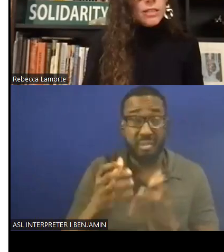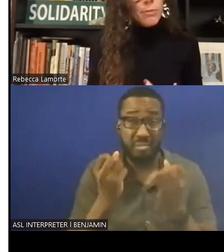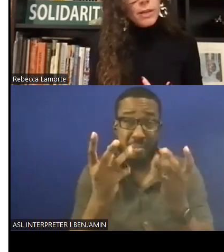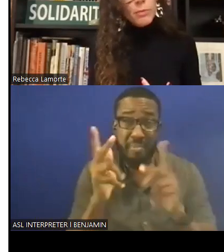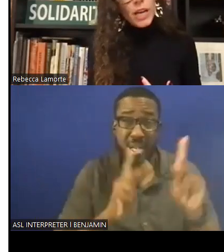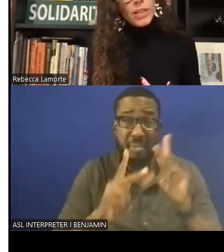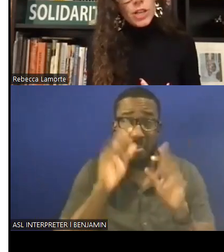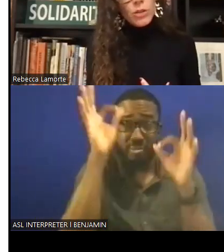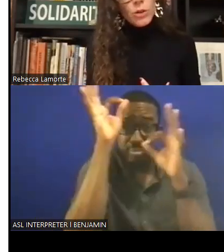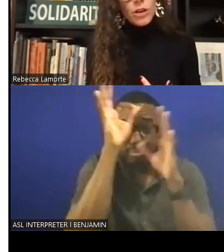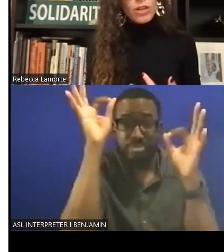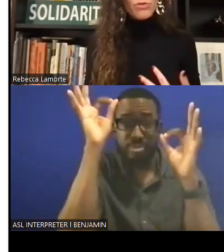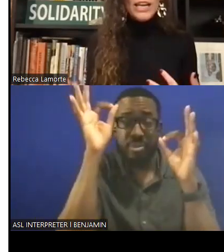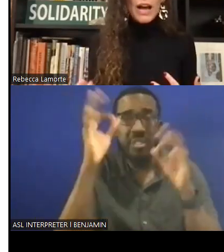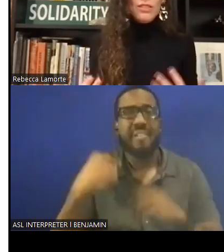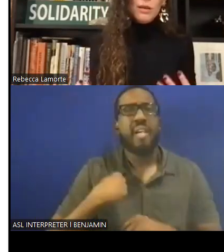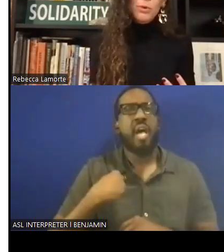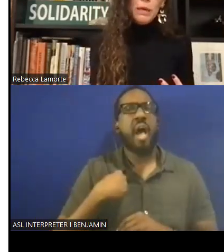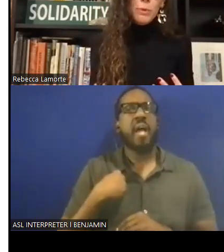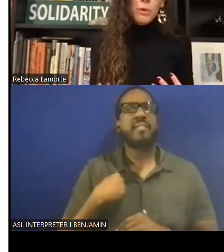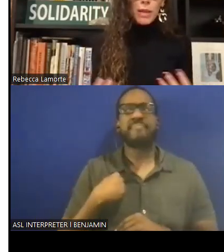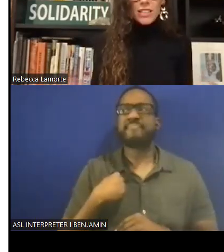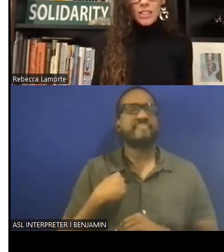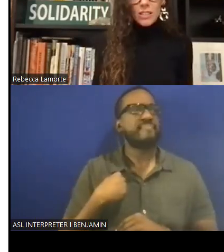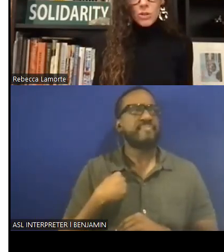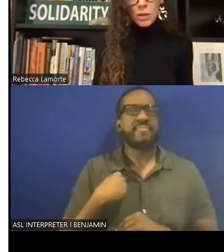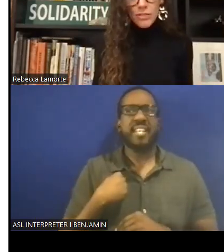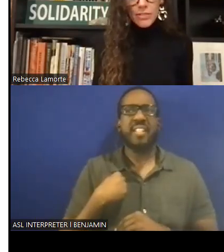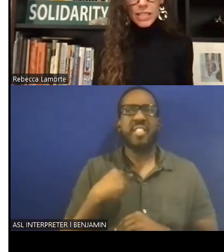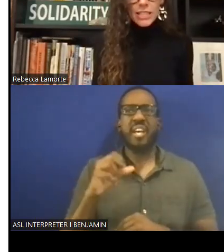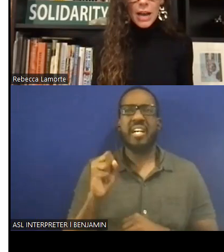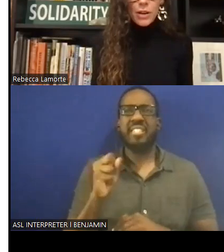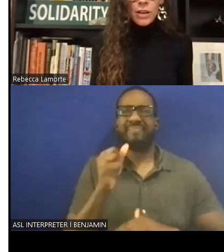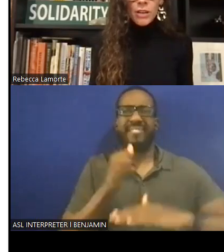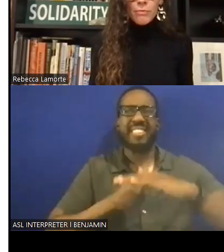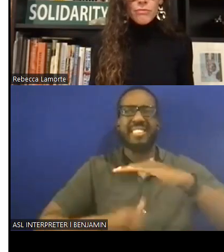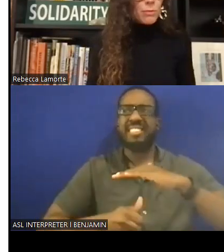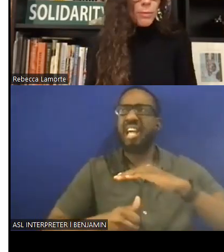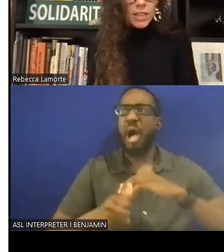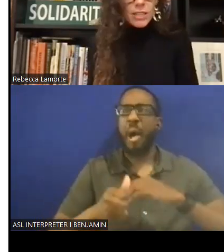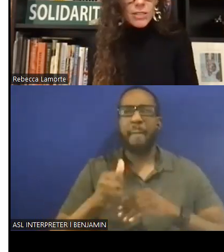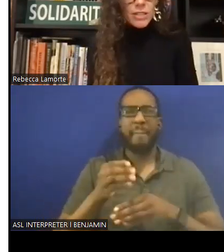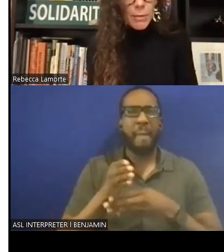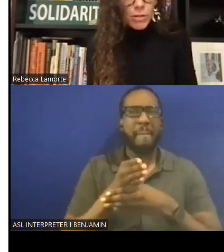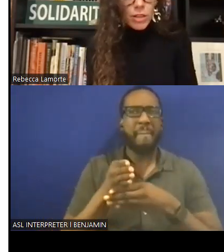the subminimum wage in New York. 'Cause right now, disabled people can make as little as 25 cents an hour simply because they're disabled.